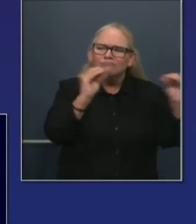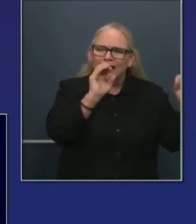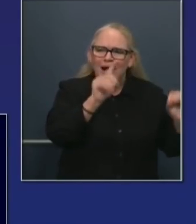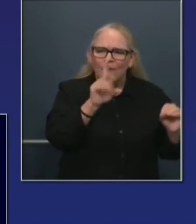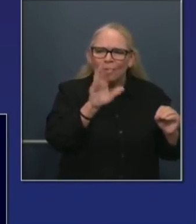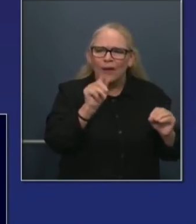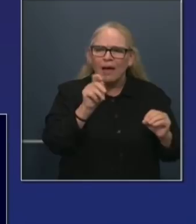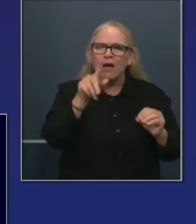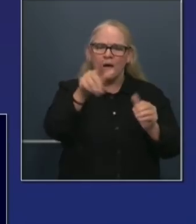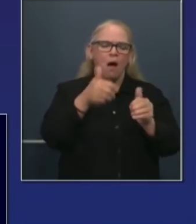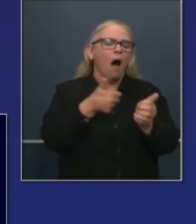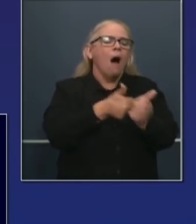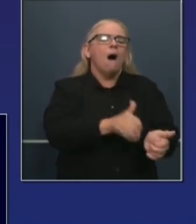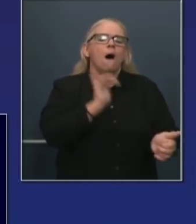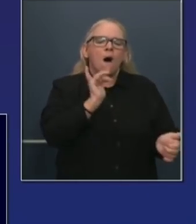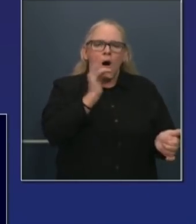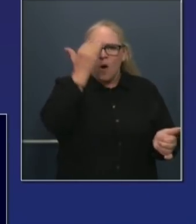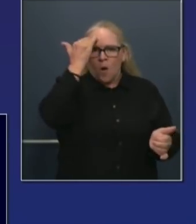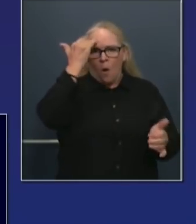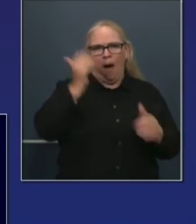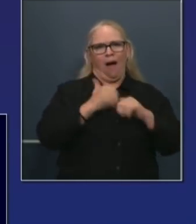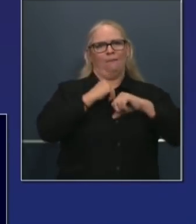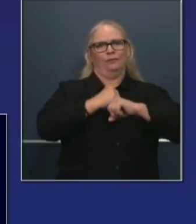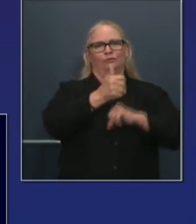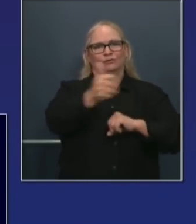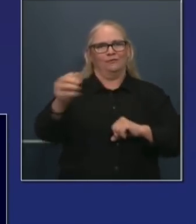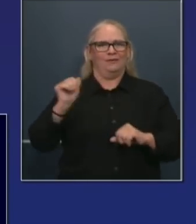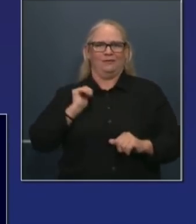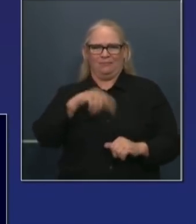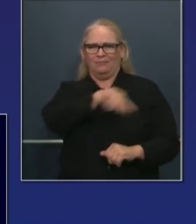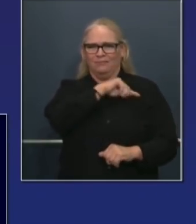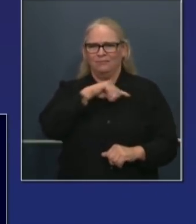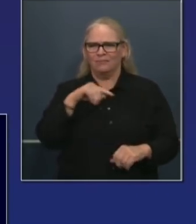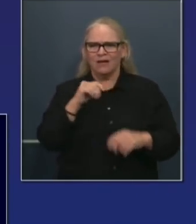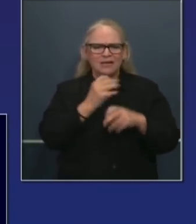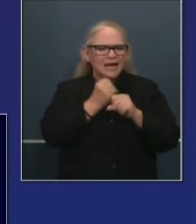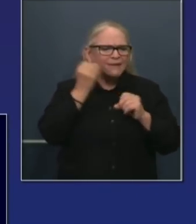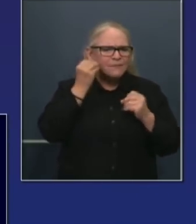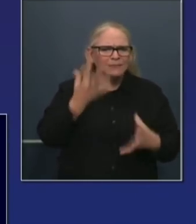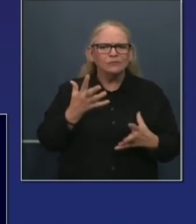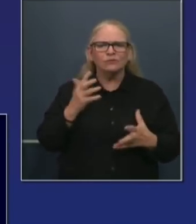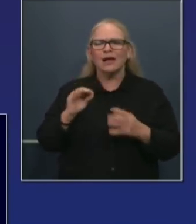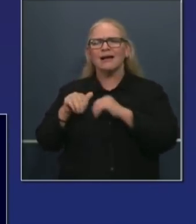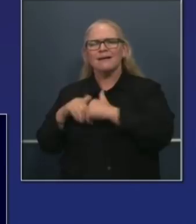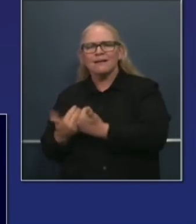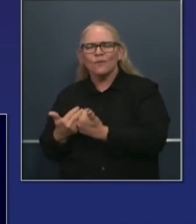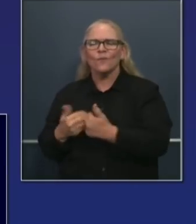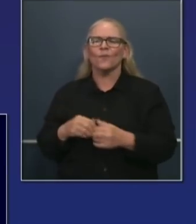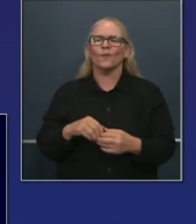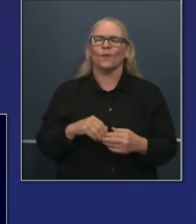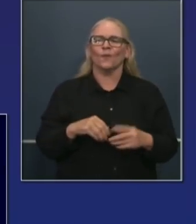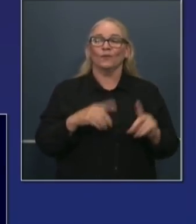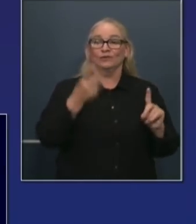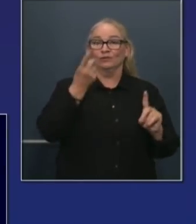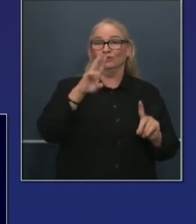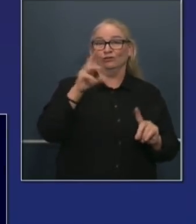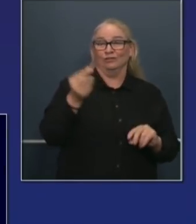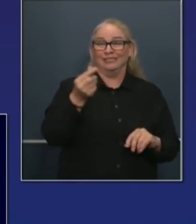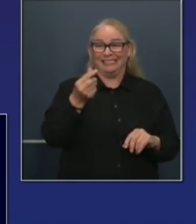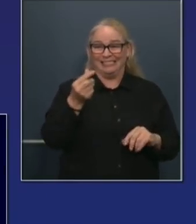EFFORT TO HELP BUSINESSES COMPLY AND NOT ABOUT BEING PUNITIVE AND EDUCATING FOR COMPLIANCE AND INCLUDES TESTING